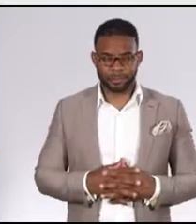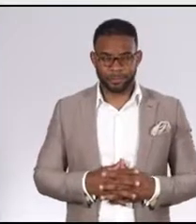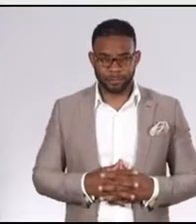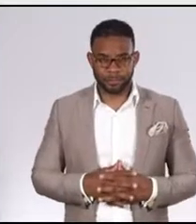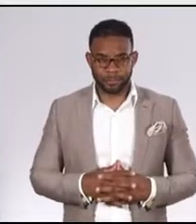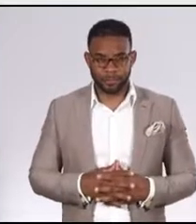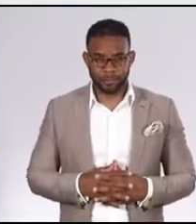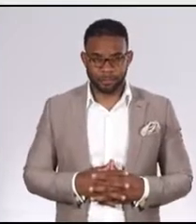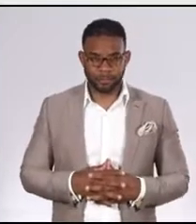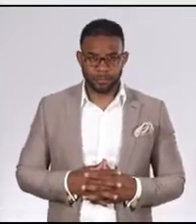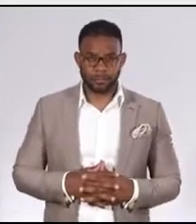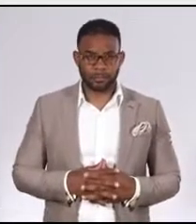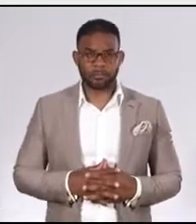We go to our 6th polling question.